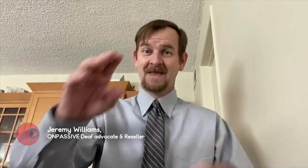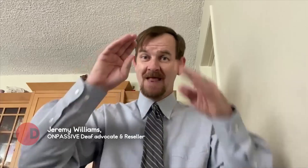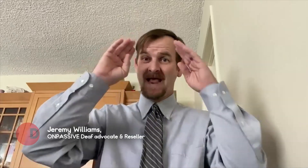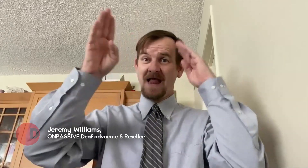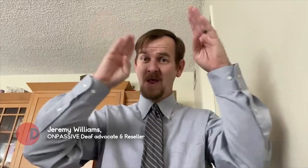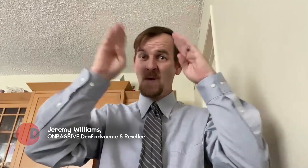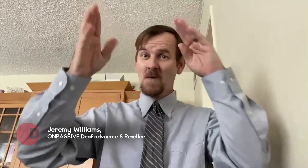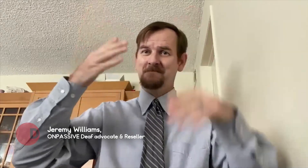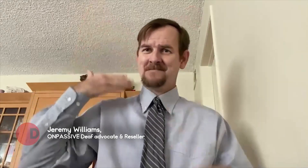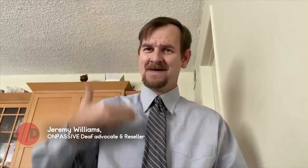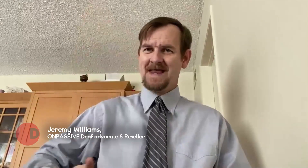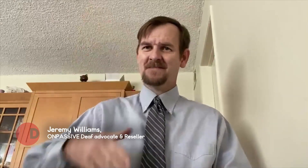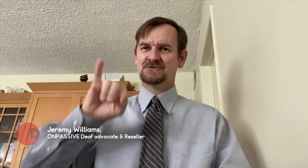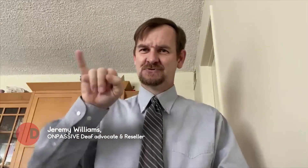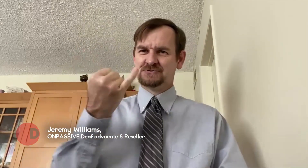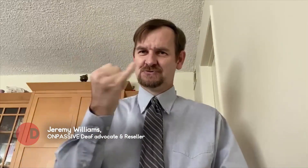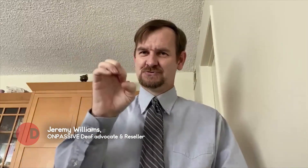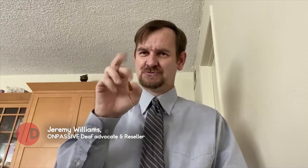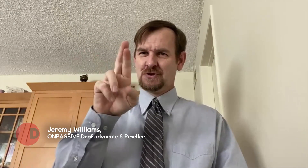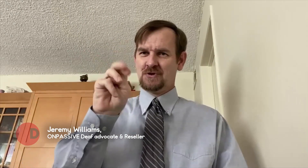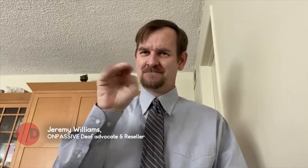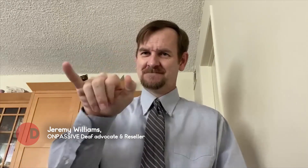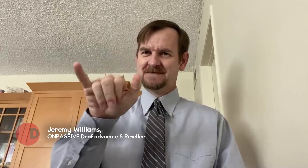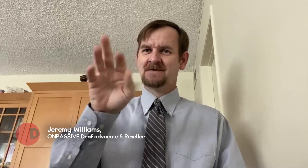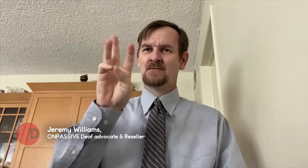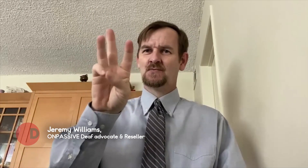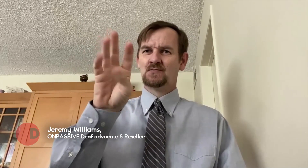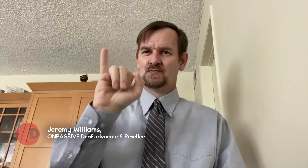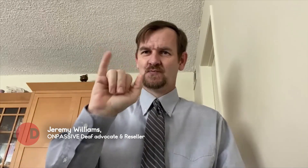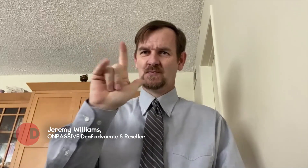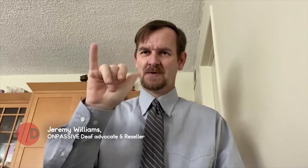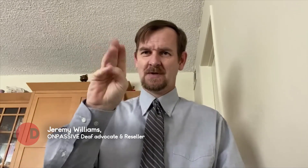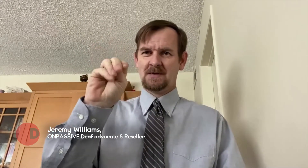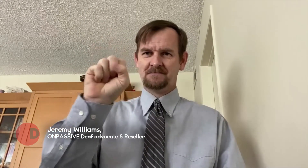[Jeremy]: Hello, I am Jeremy Williams.